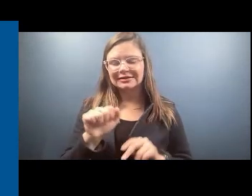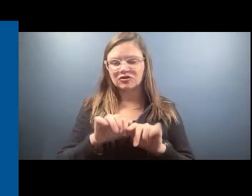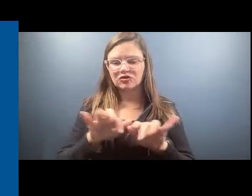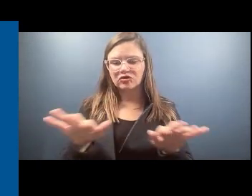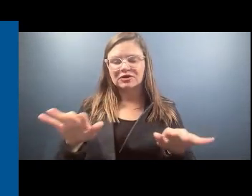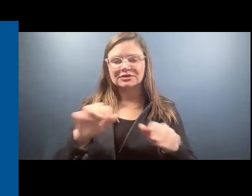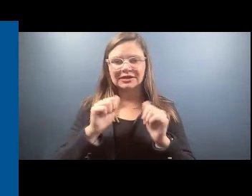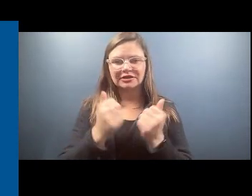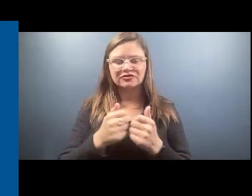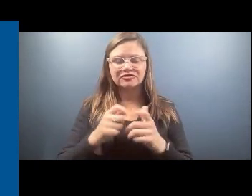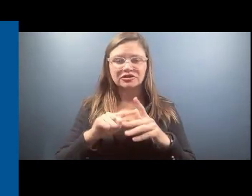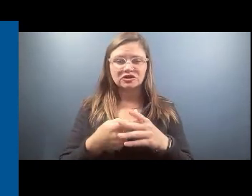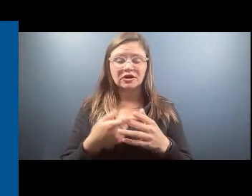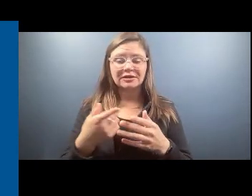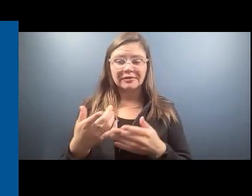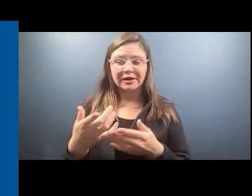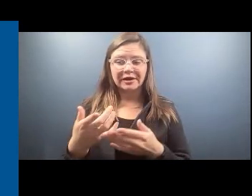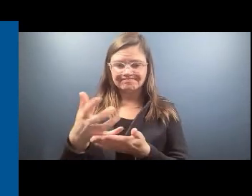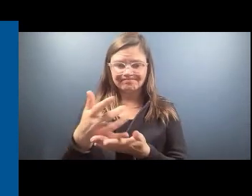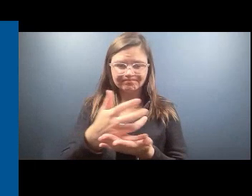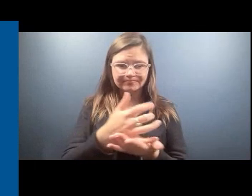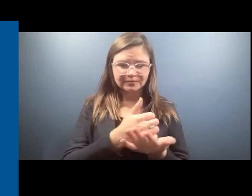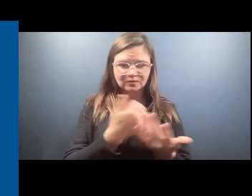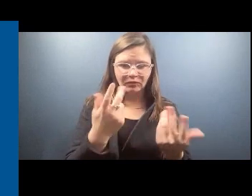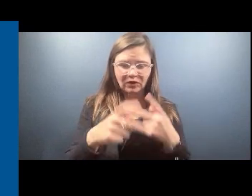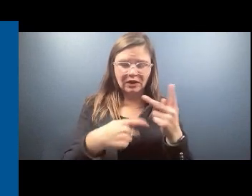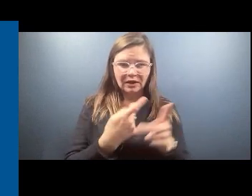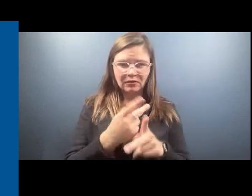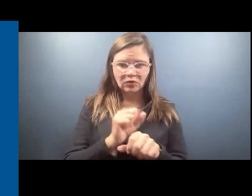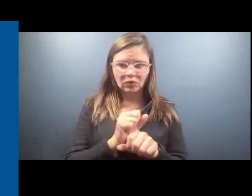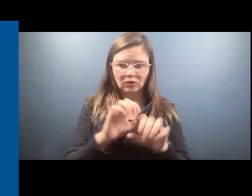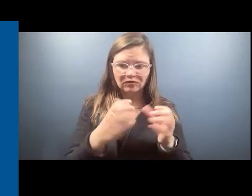starting by taking inventory of which segments of the workforce each agency